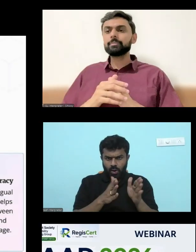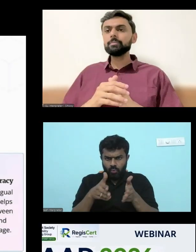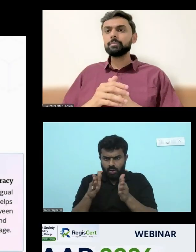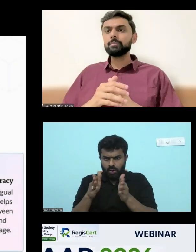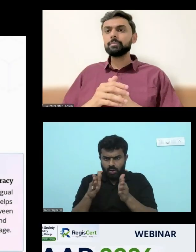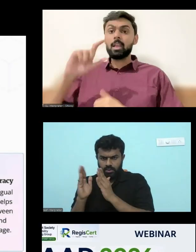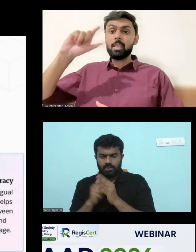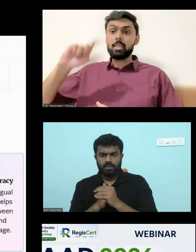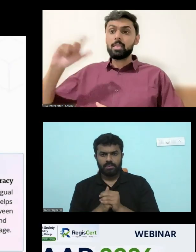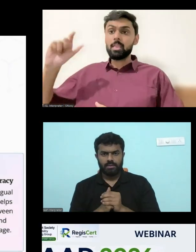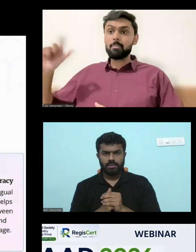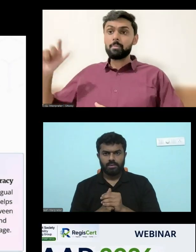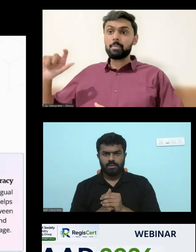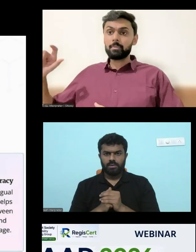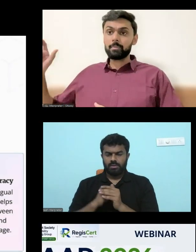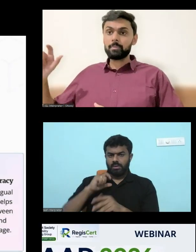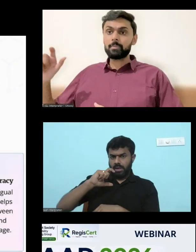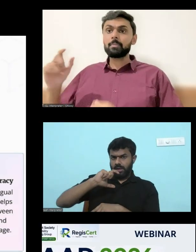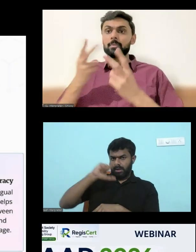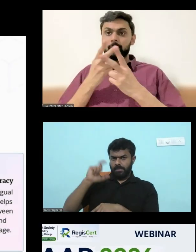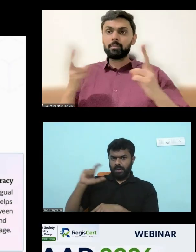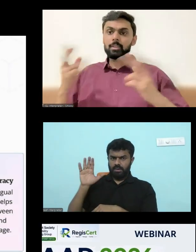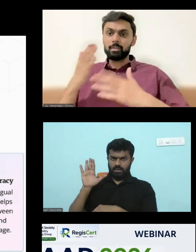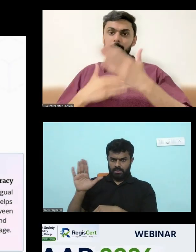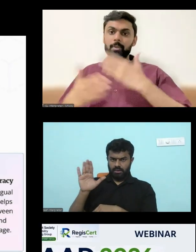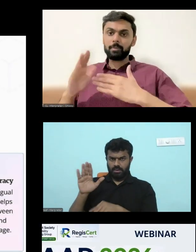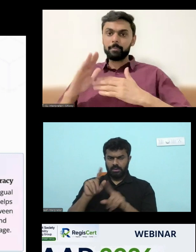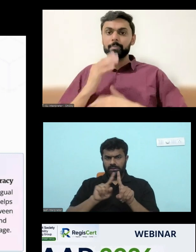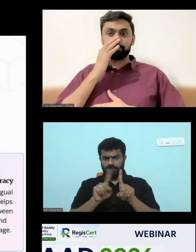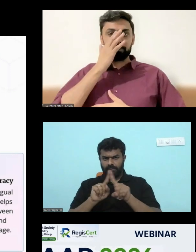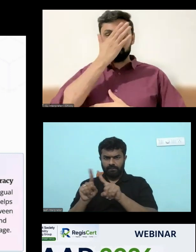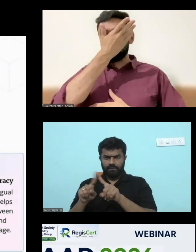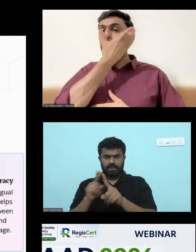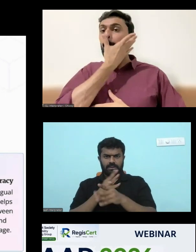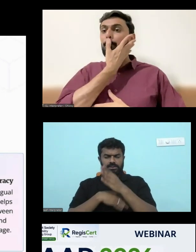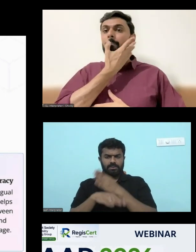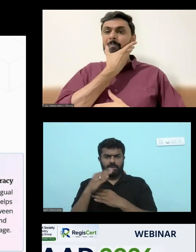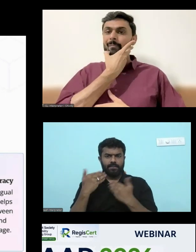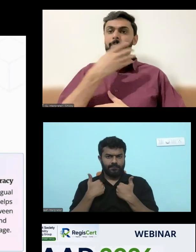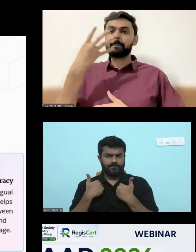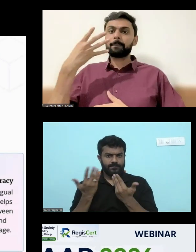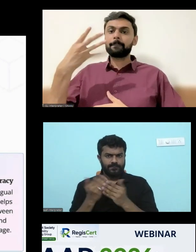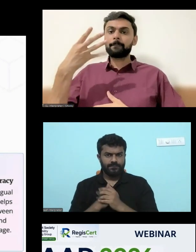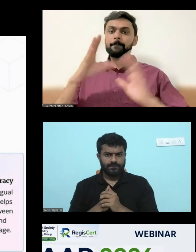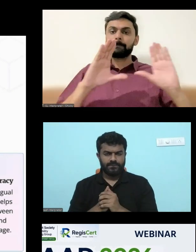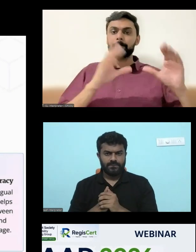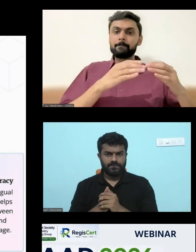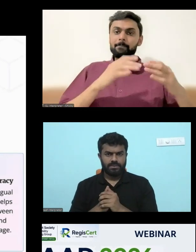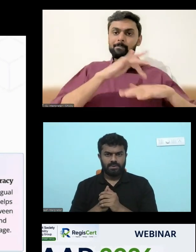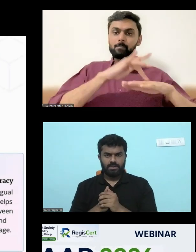There are ten types of disabilities and they are divided into sensory learners, neurodivergent